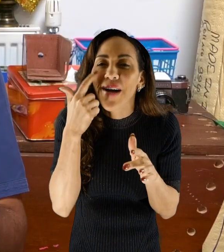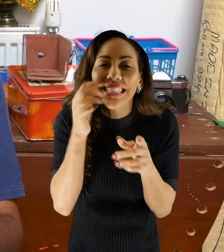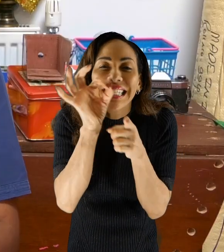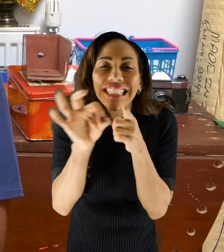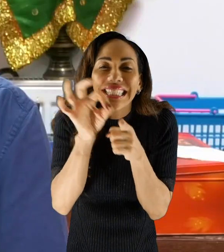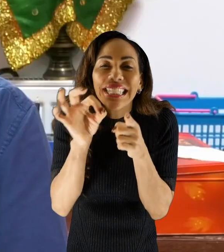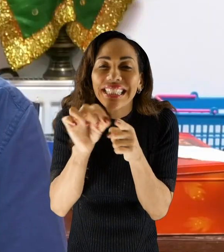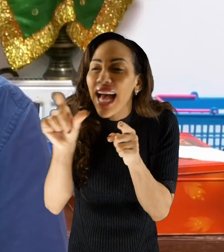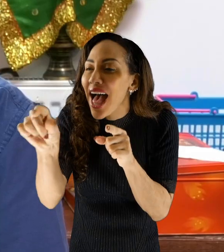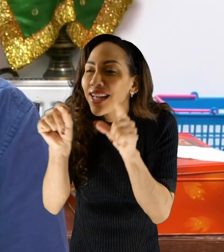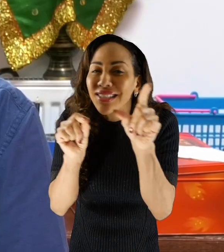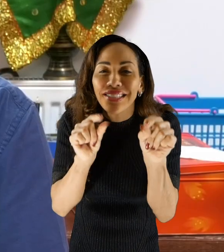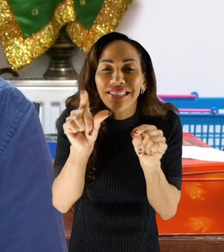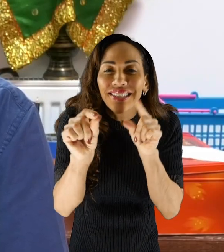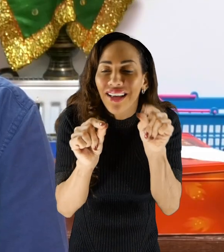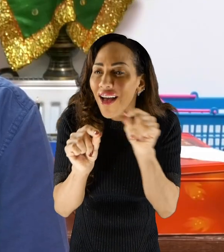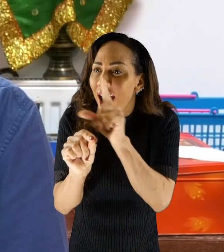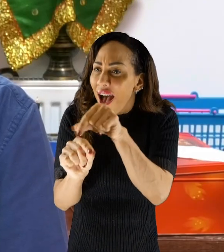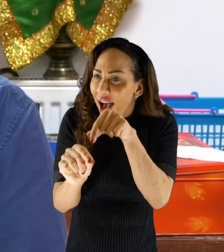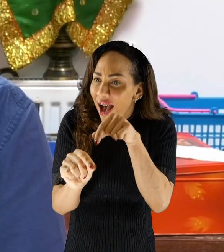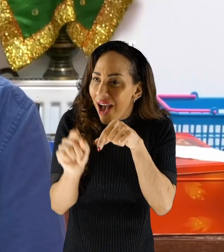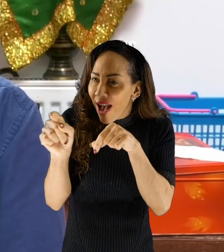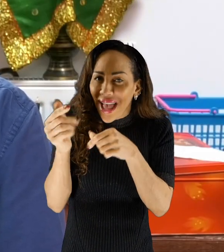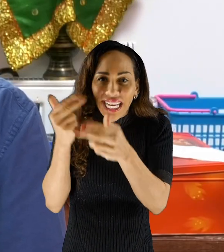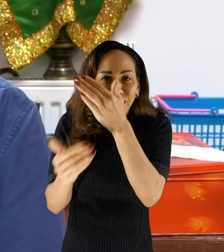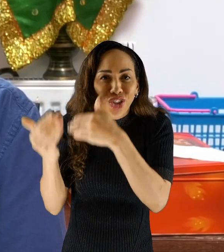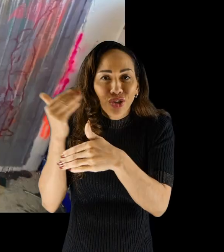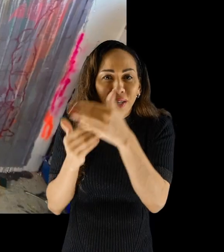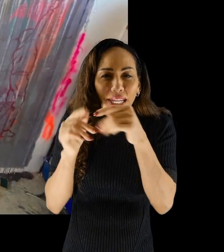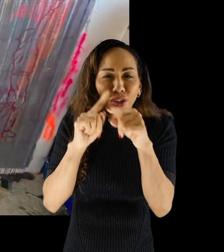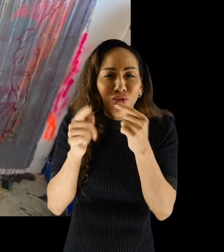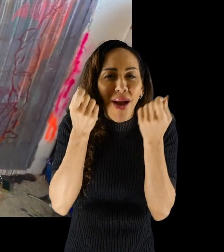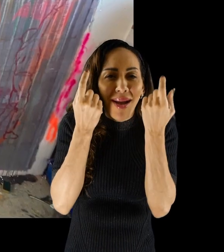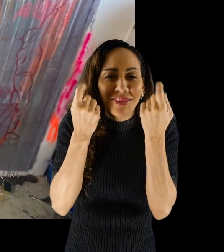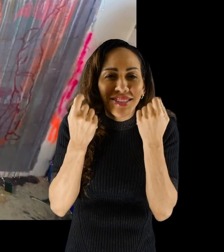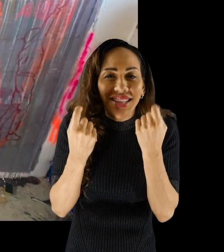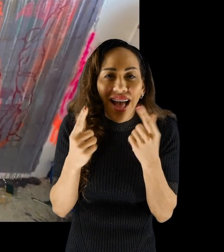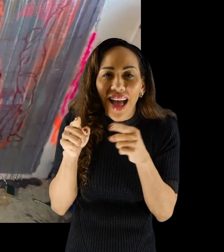places to try and understand where I've been. One of my favourite places to be is the